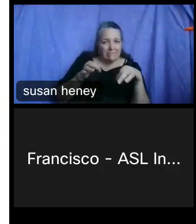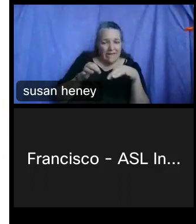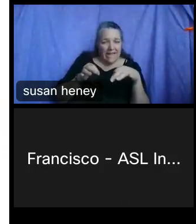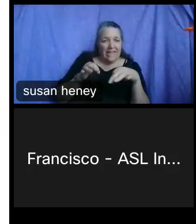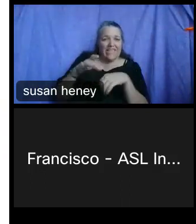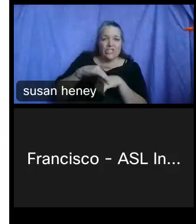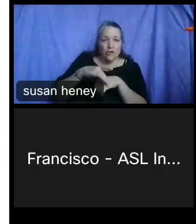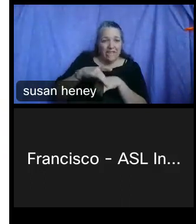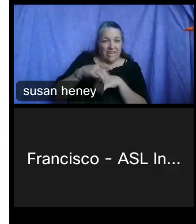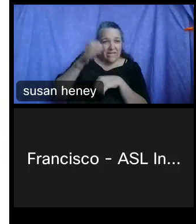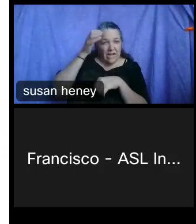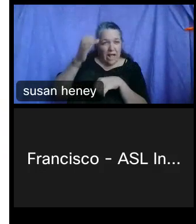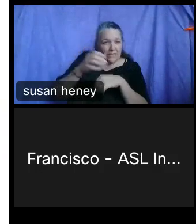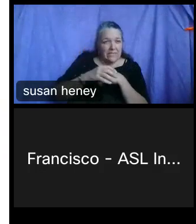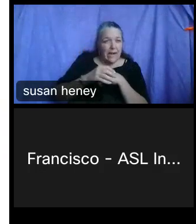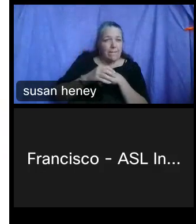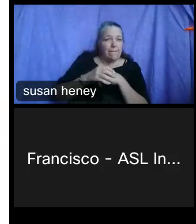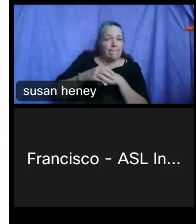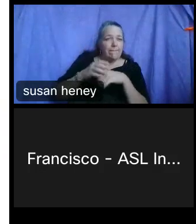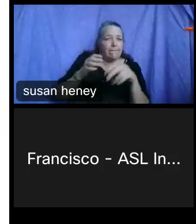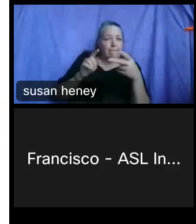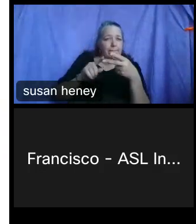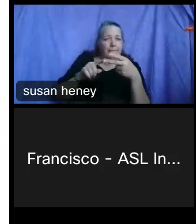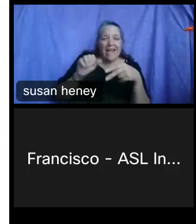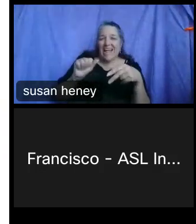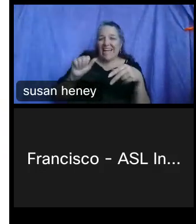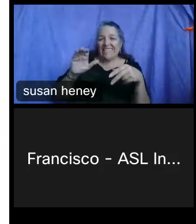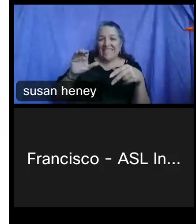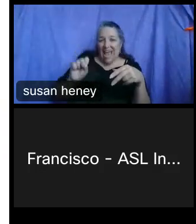concepts. I'll also talk about the American Community Survey, otherwise known as the ACS,